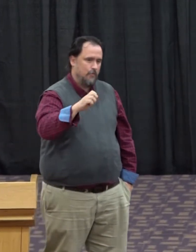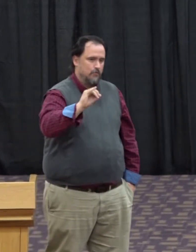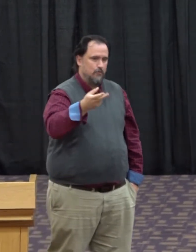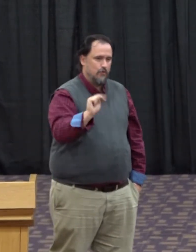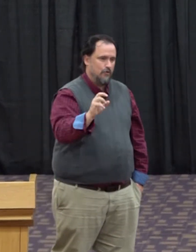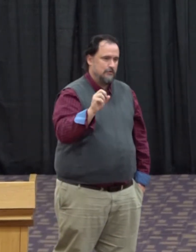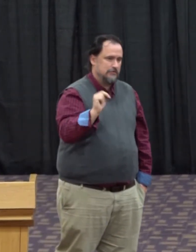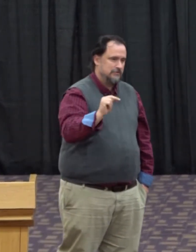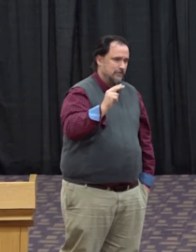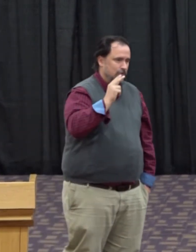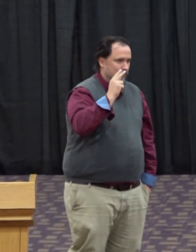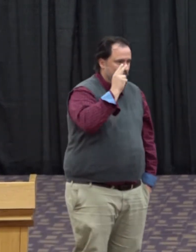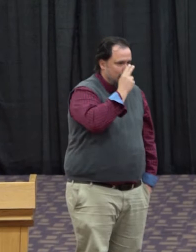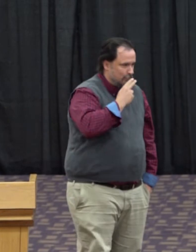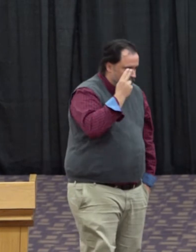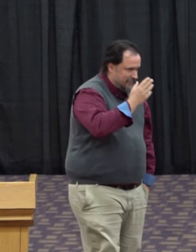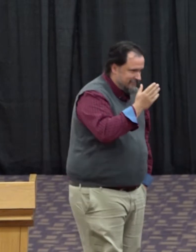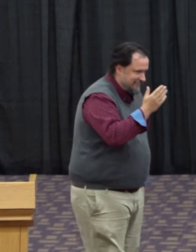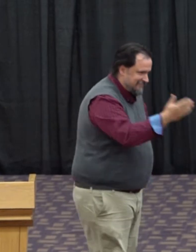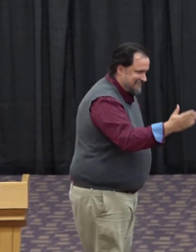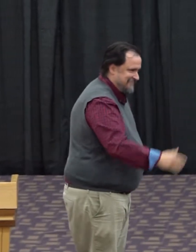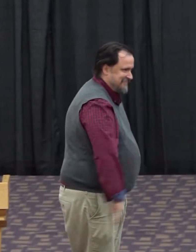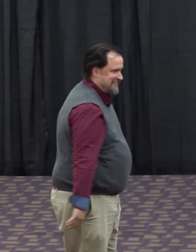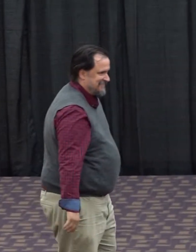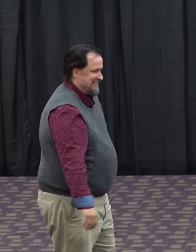Third, Hope Johnson. Hope!